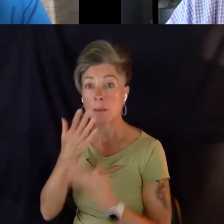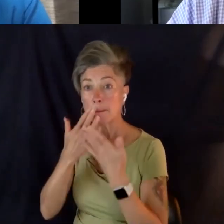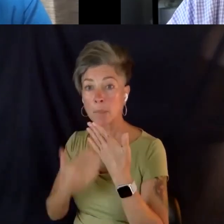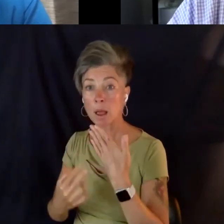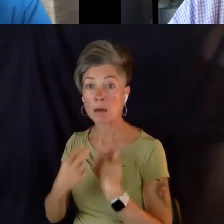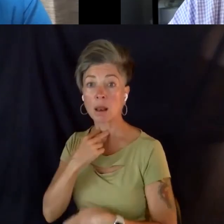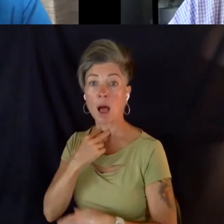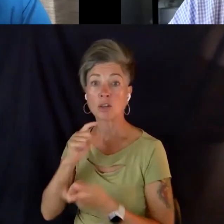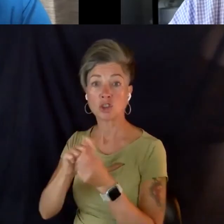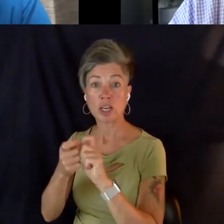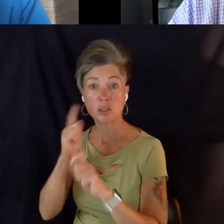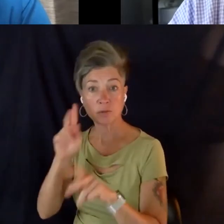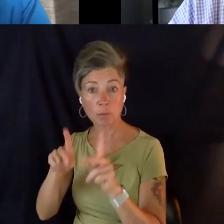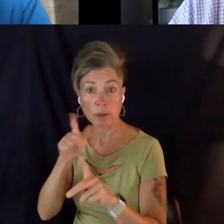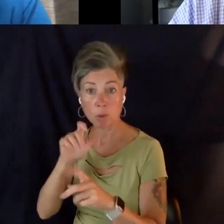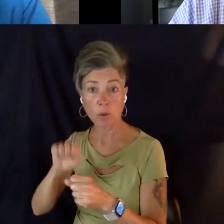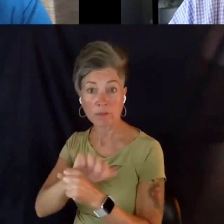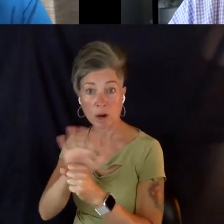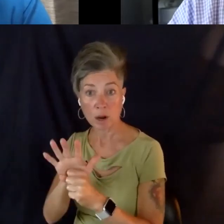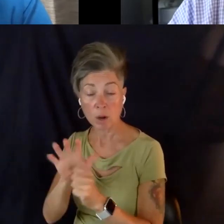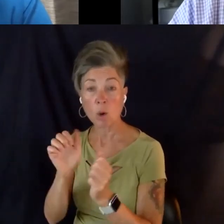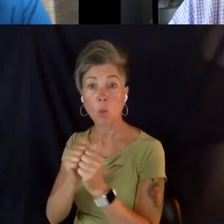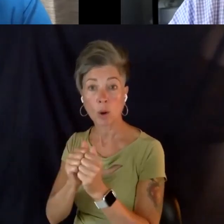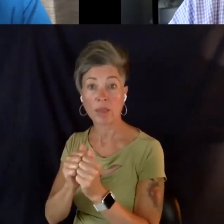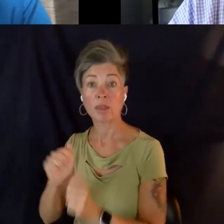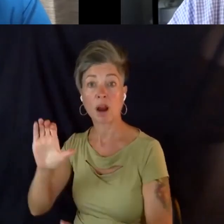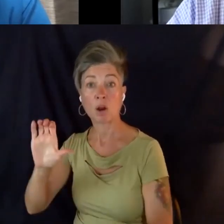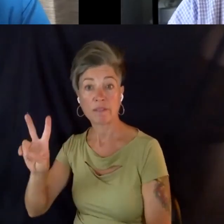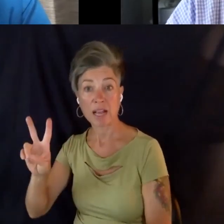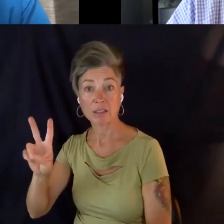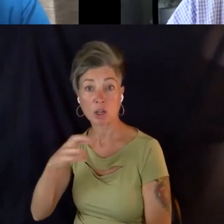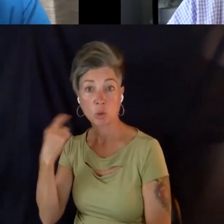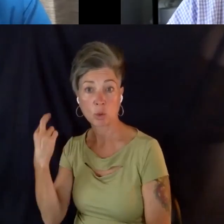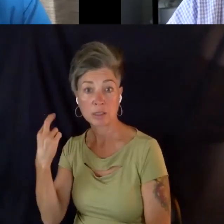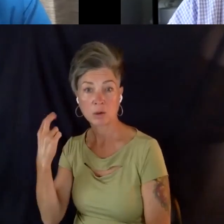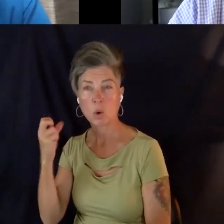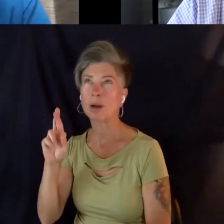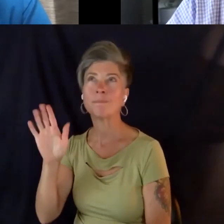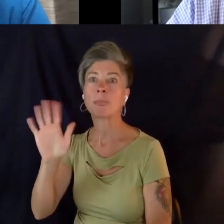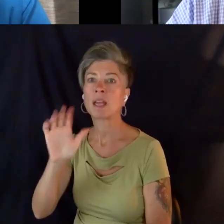for the folks that have COVID that have cardiovascular risk or, like, not risk, cardiovascular